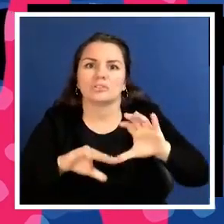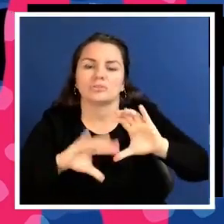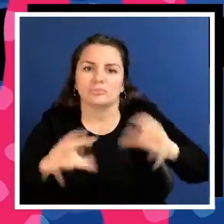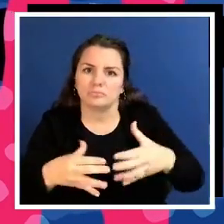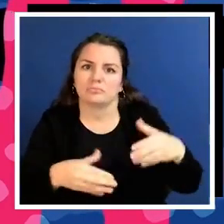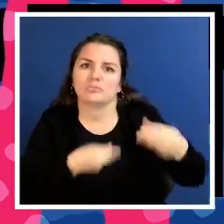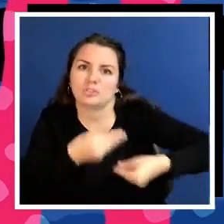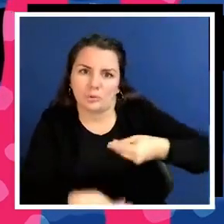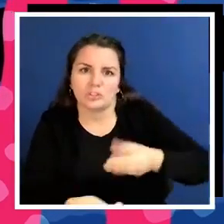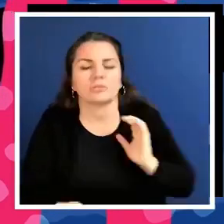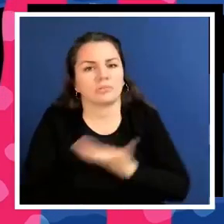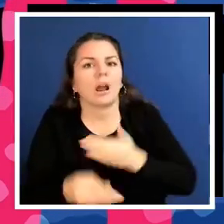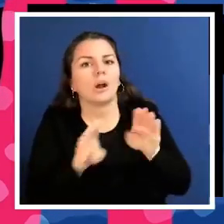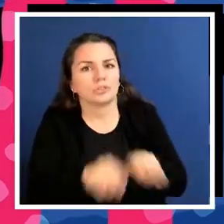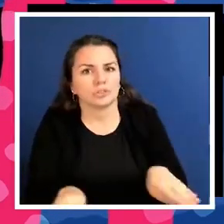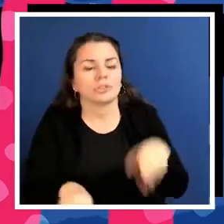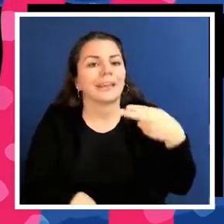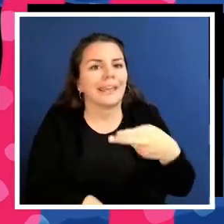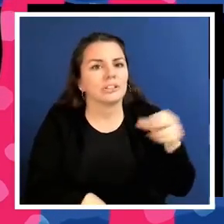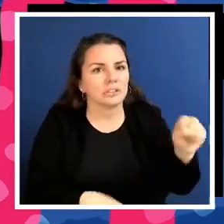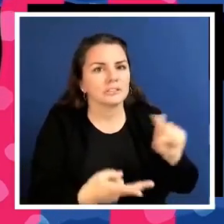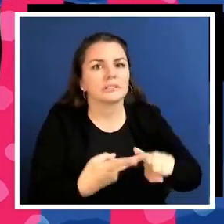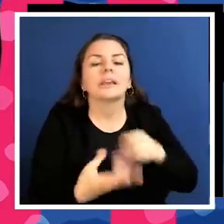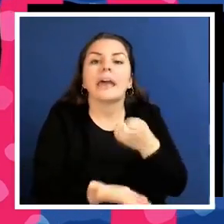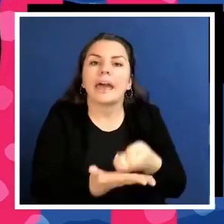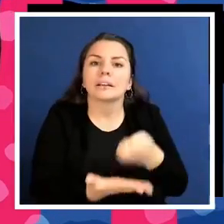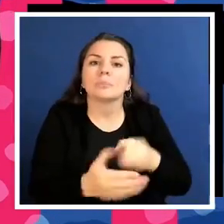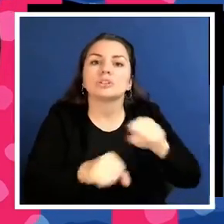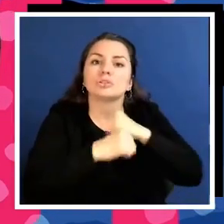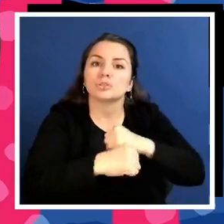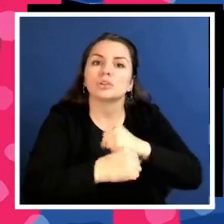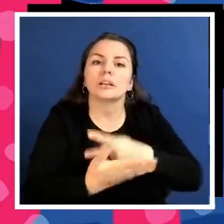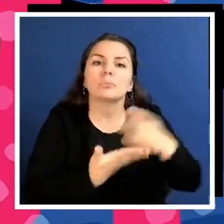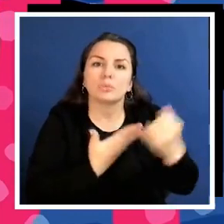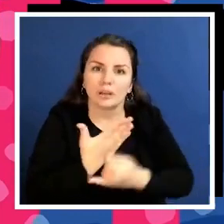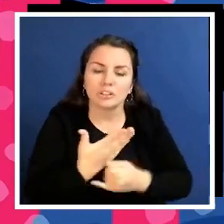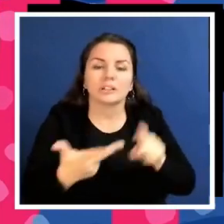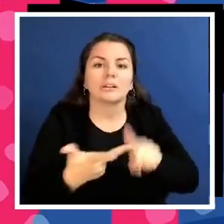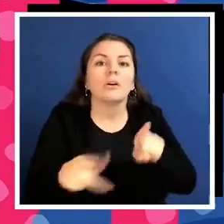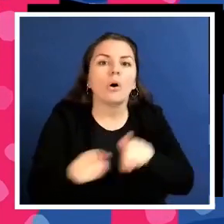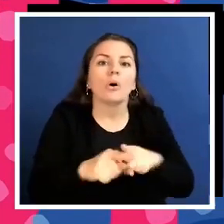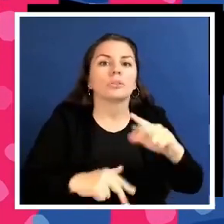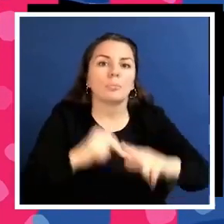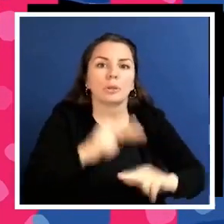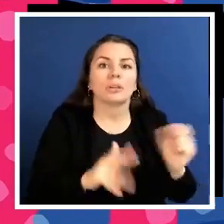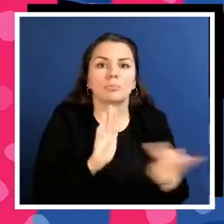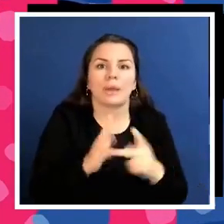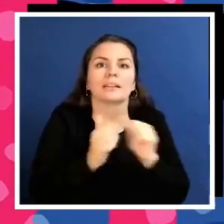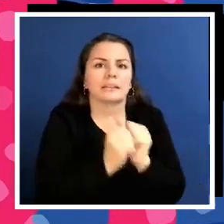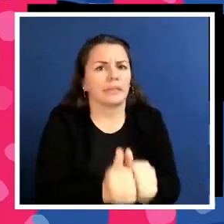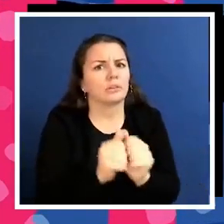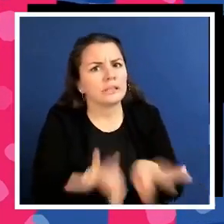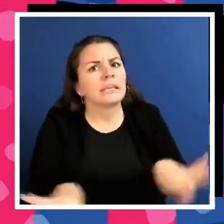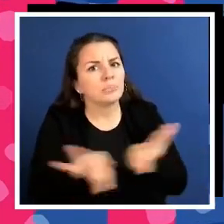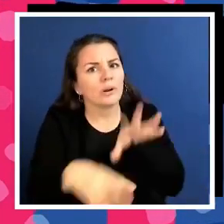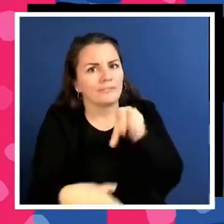WE CAN BUILD A STRONGER